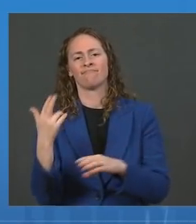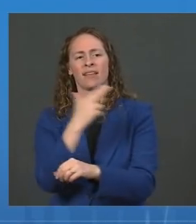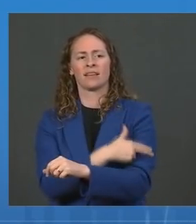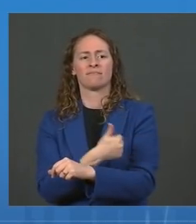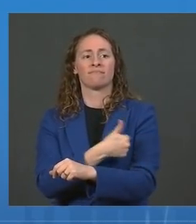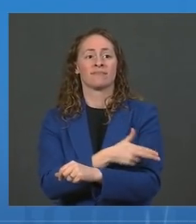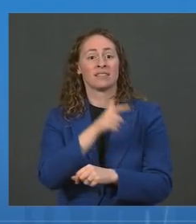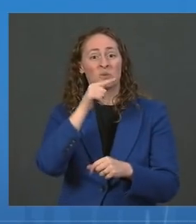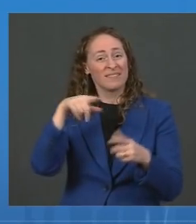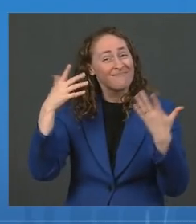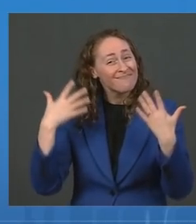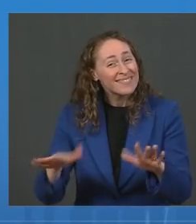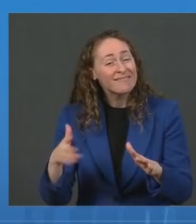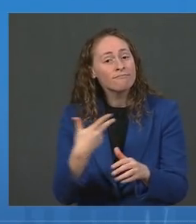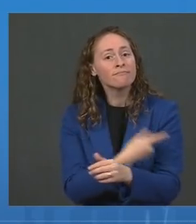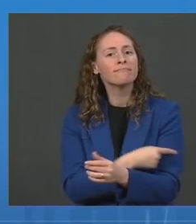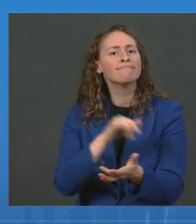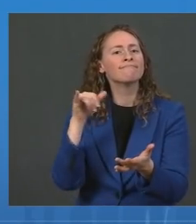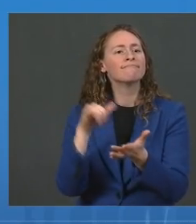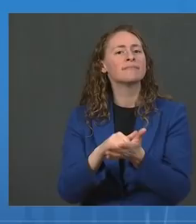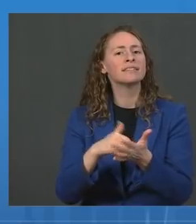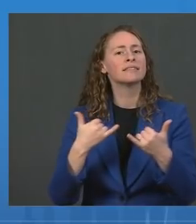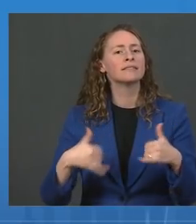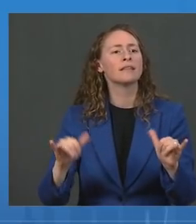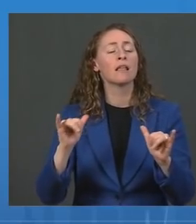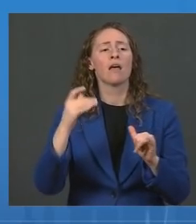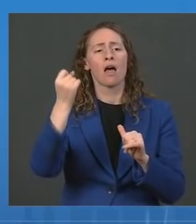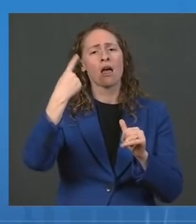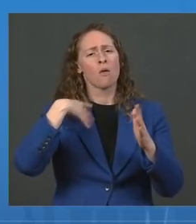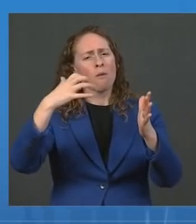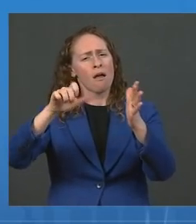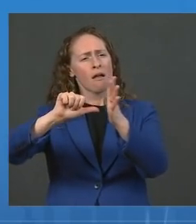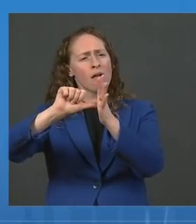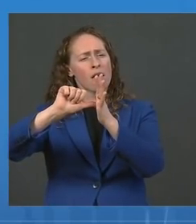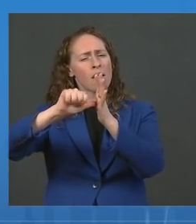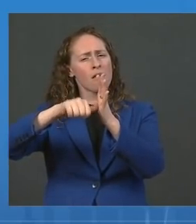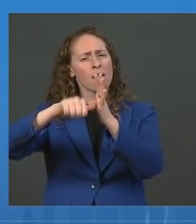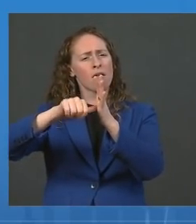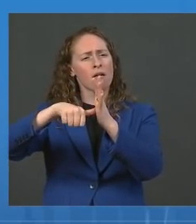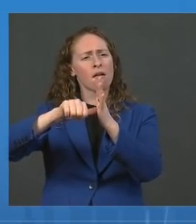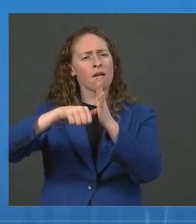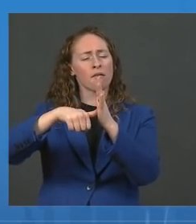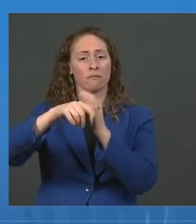But what I want to reiterate here is: It's still well over 90 percent of people